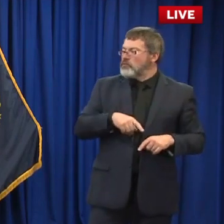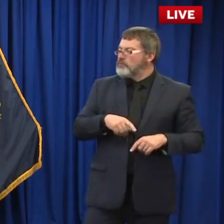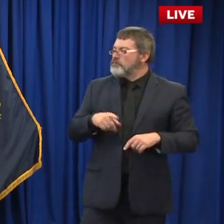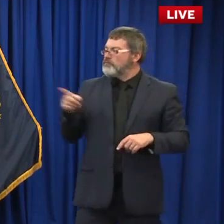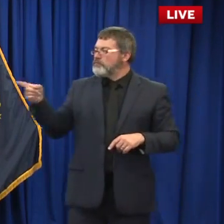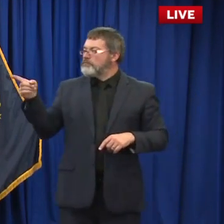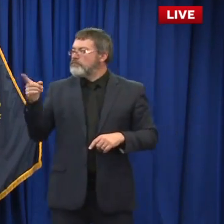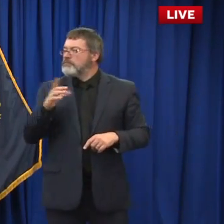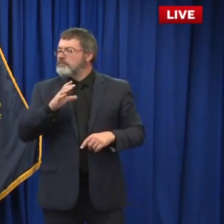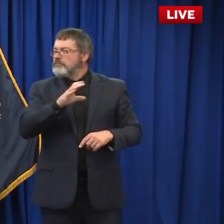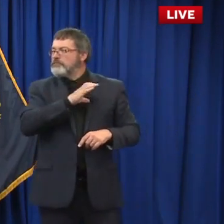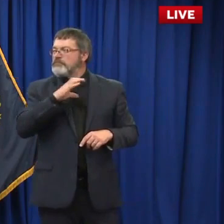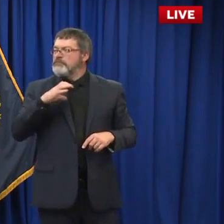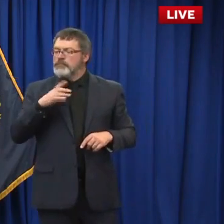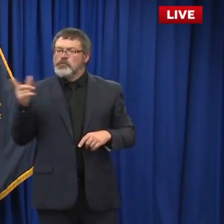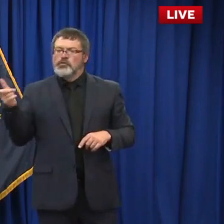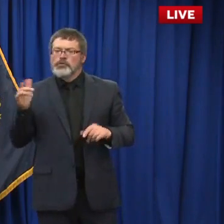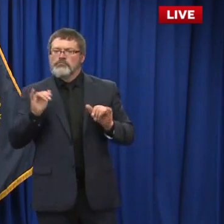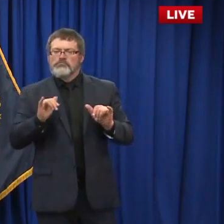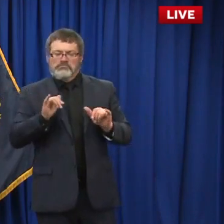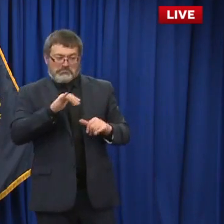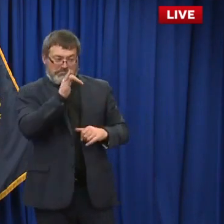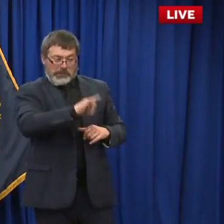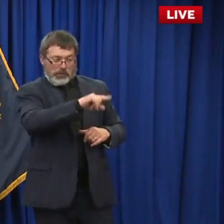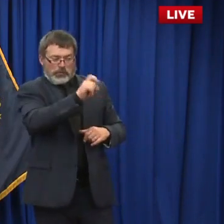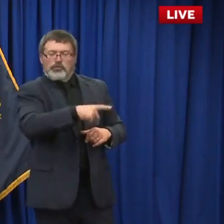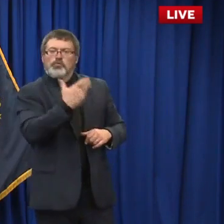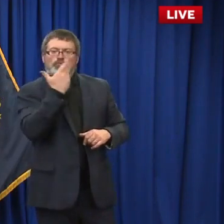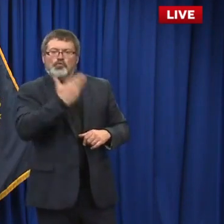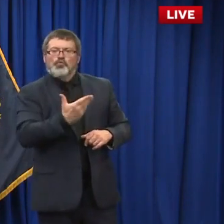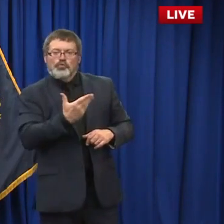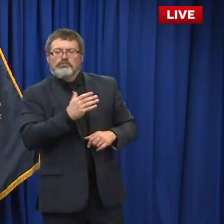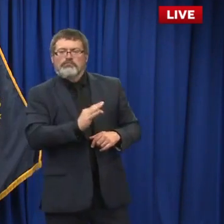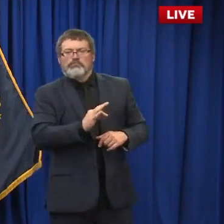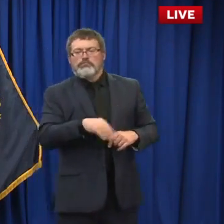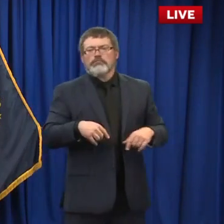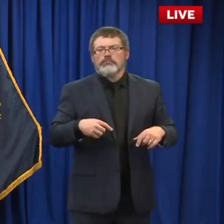THANK YOU. THANKS FOR THE QUESTION.